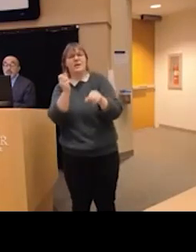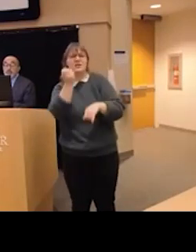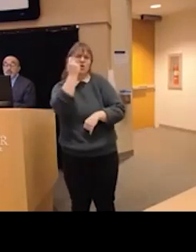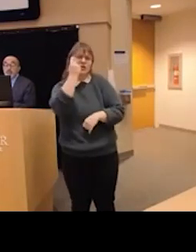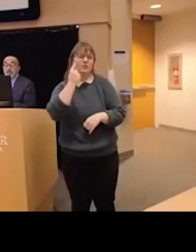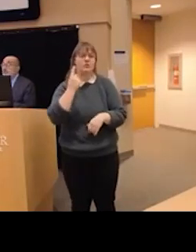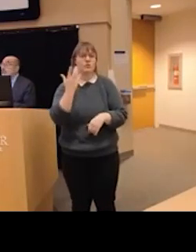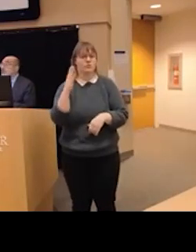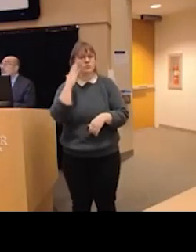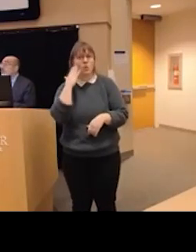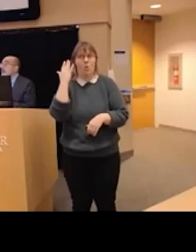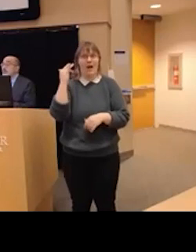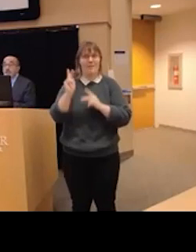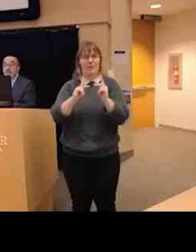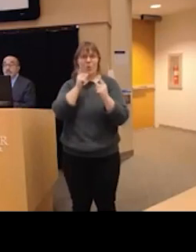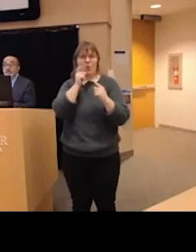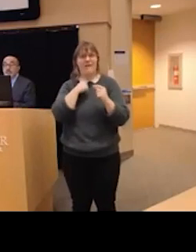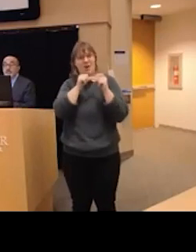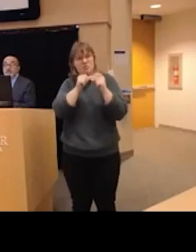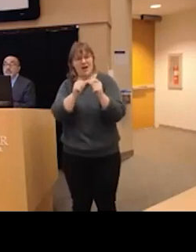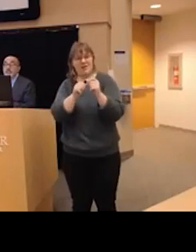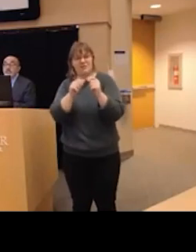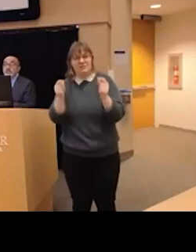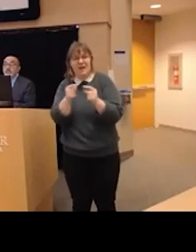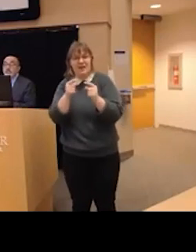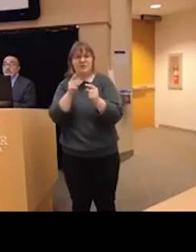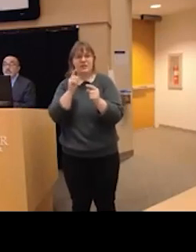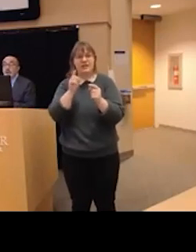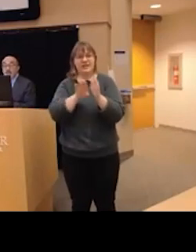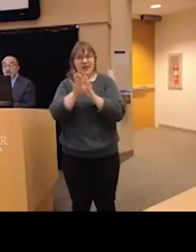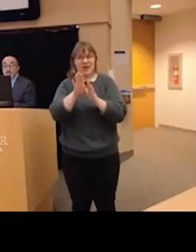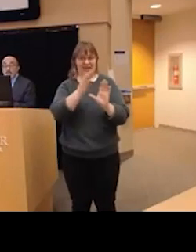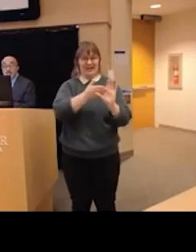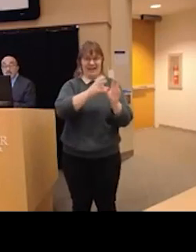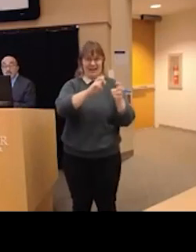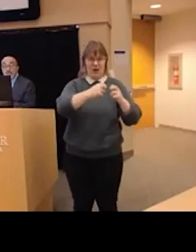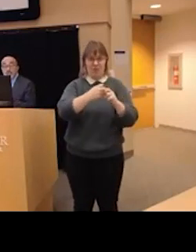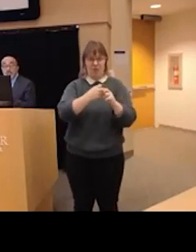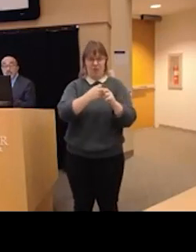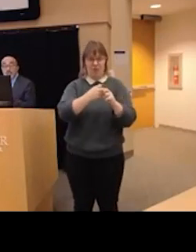why uh people who have chronic pain developed U psychiatric problems some of them had psychiatric